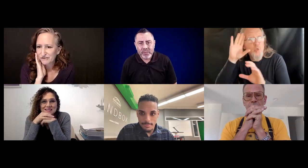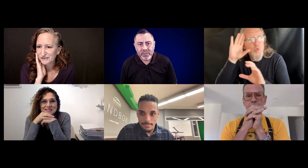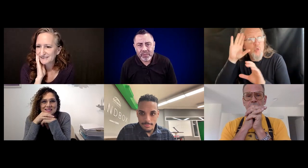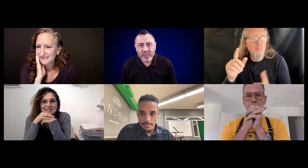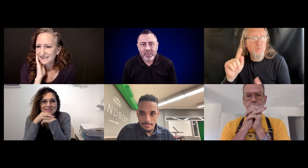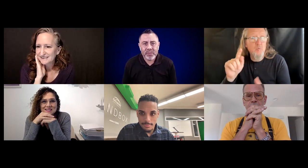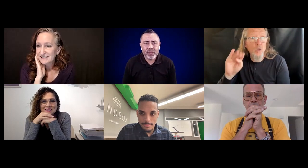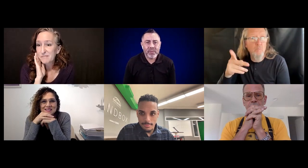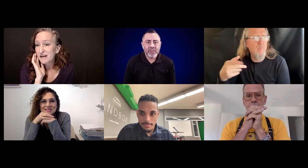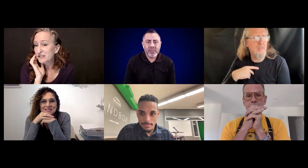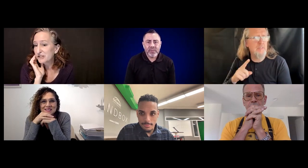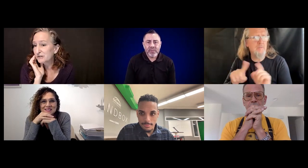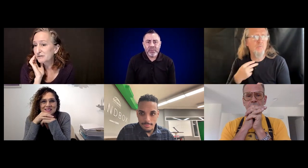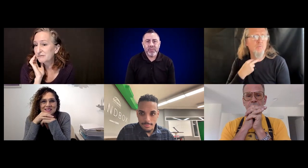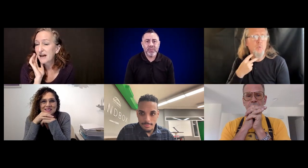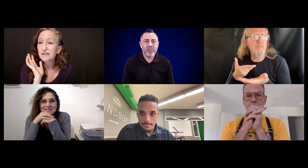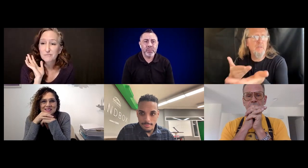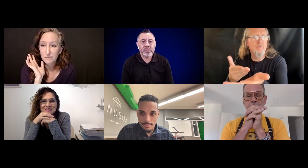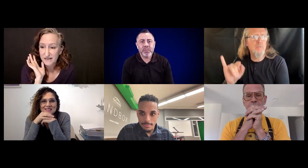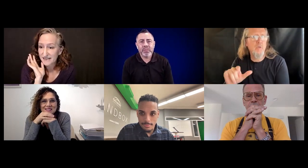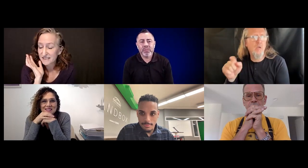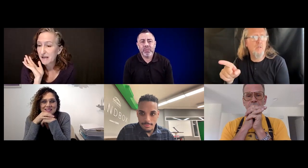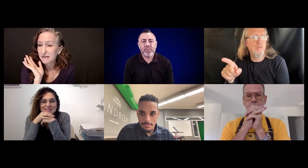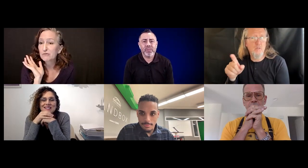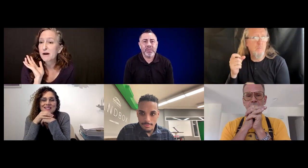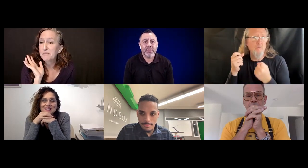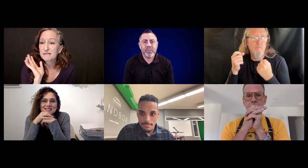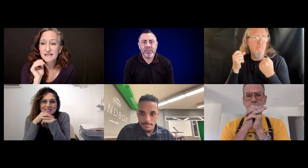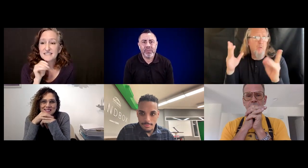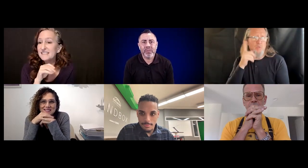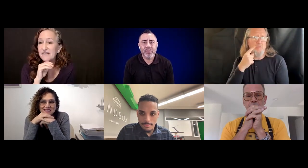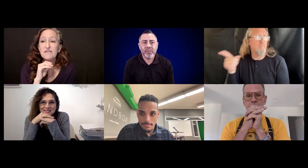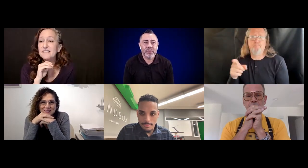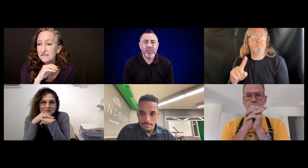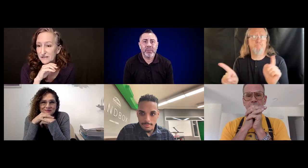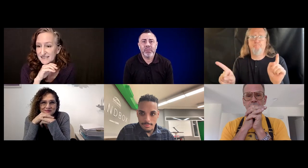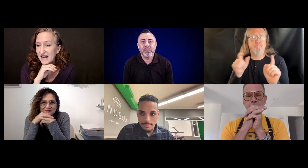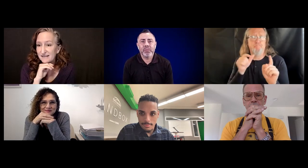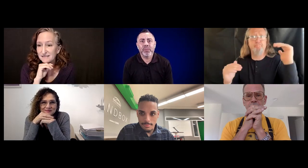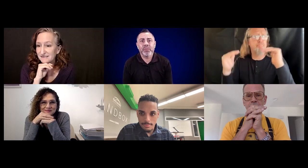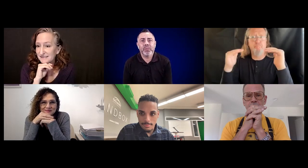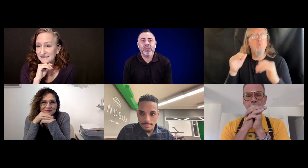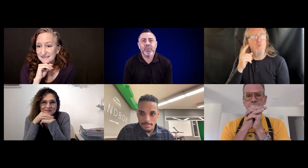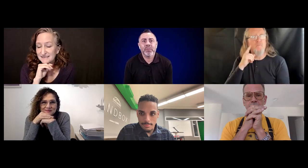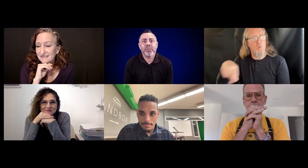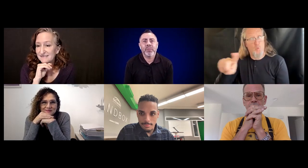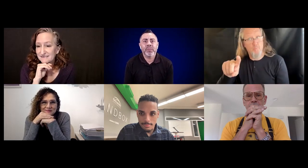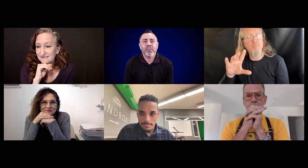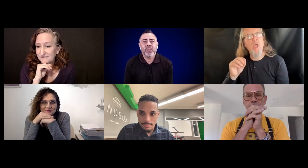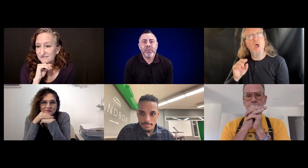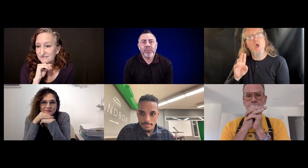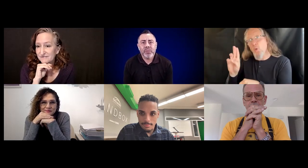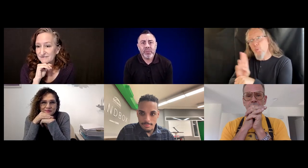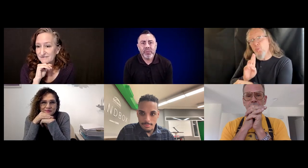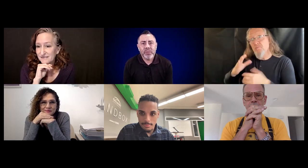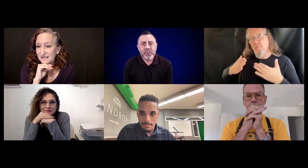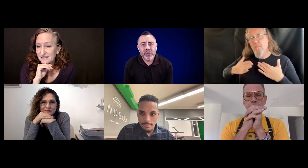Maybe Trump has a different delivery style.